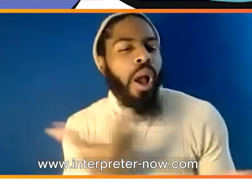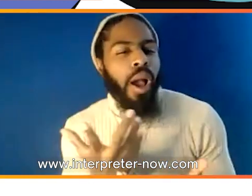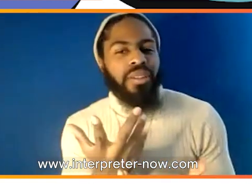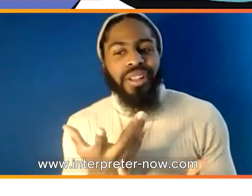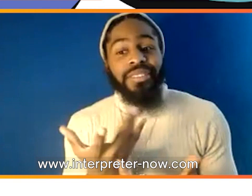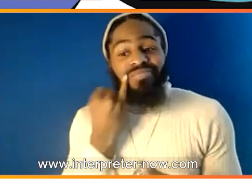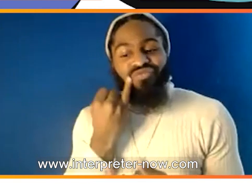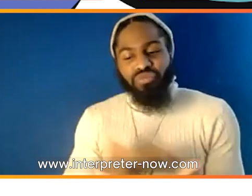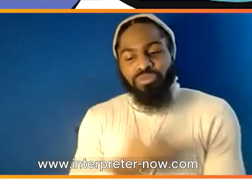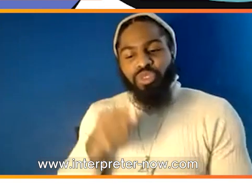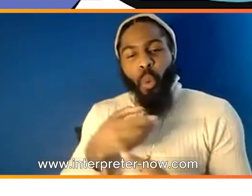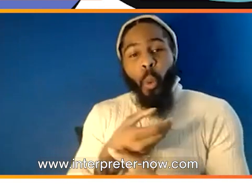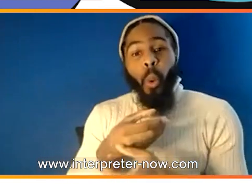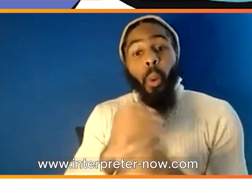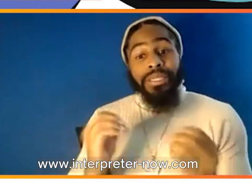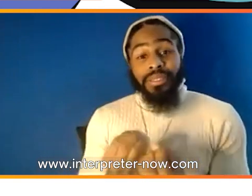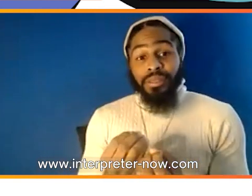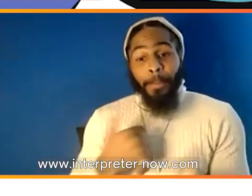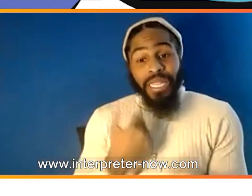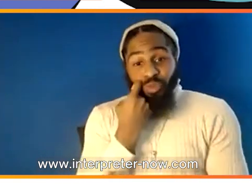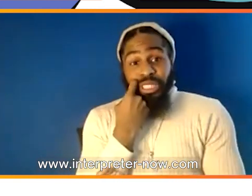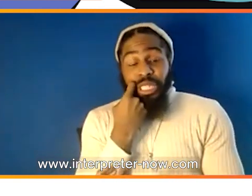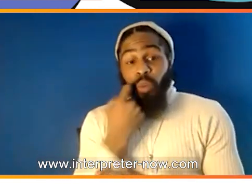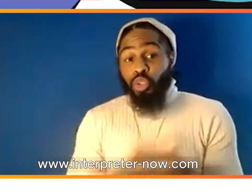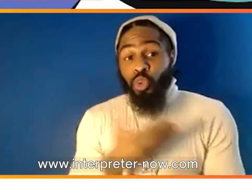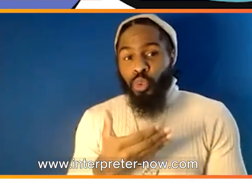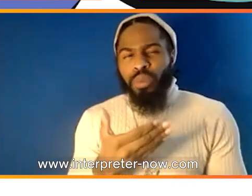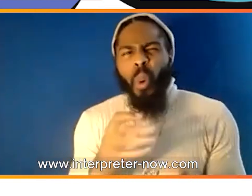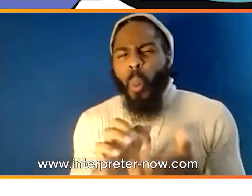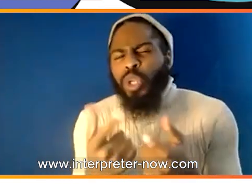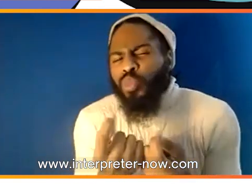about it, I am an impassioned person, and sometimes that comes across strong and ruffles